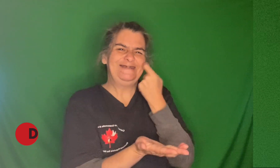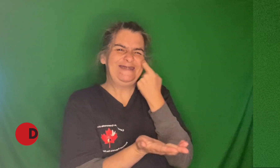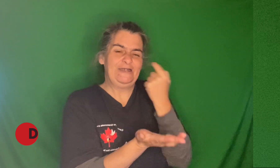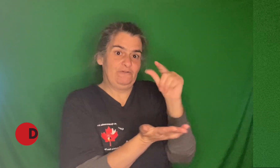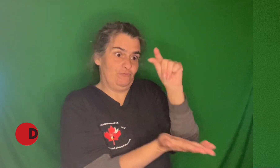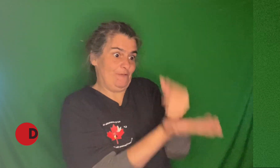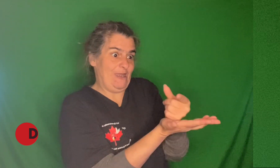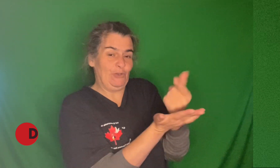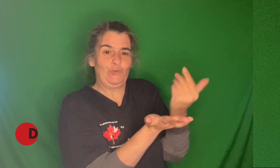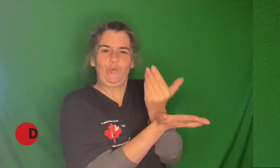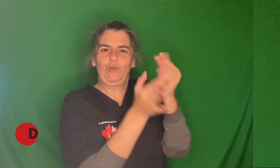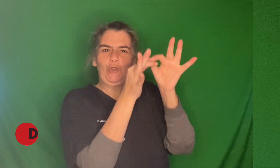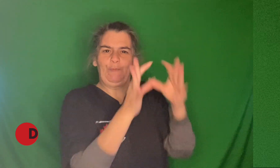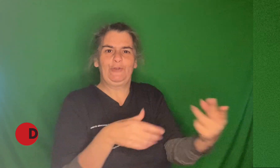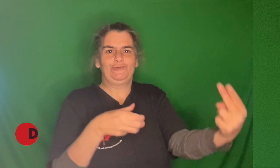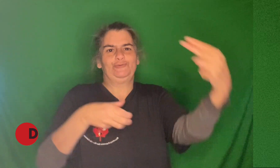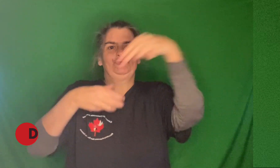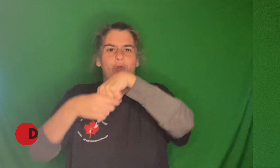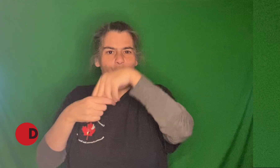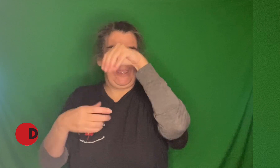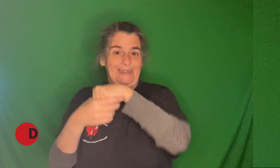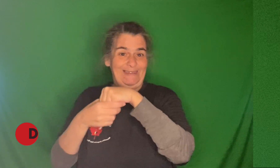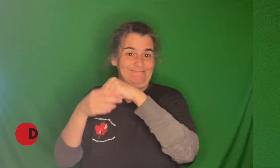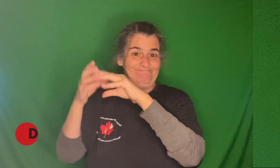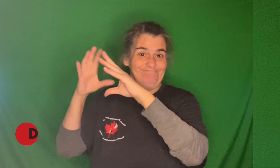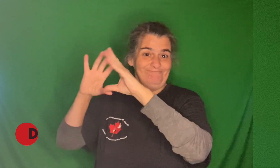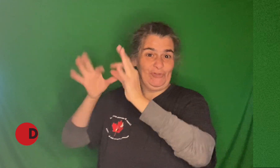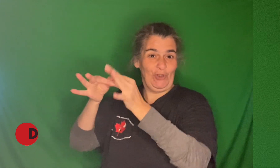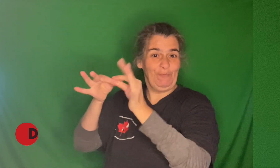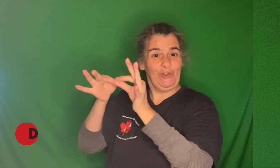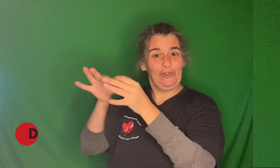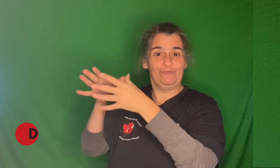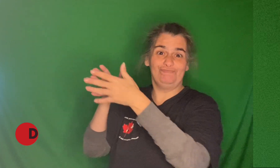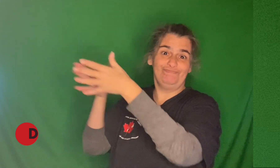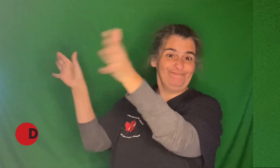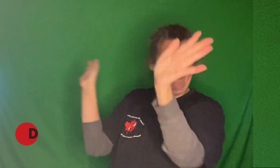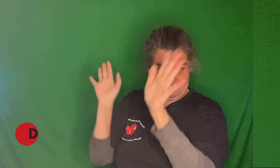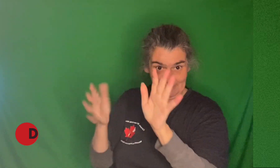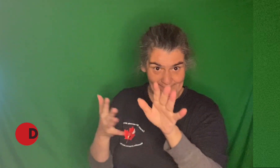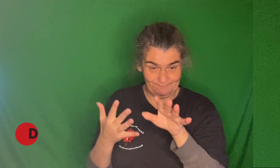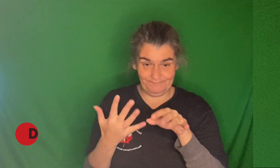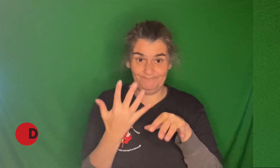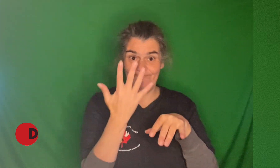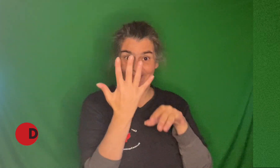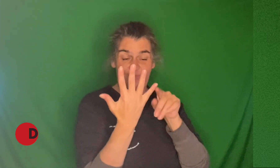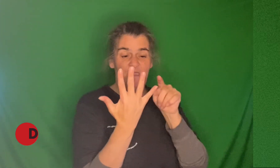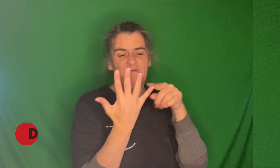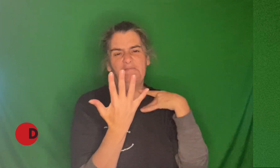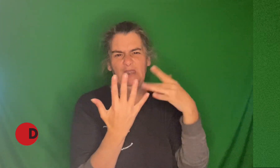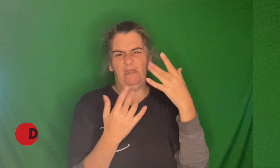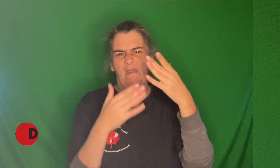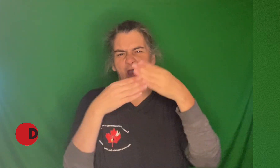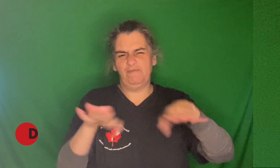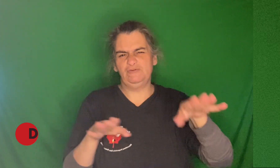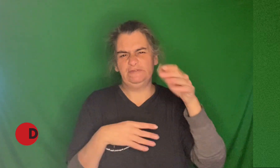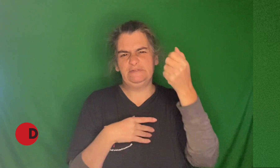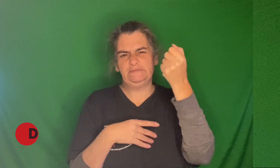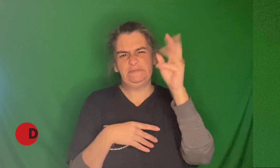at the numbers, if you look at 5 programs, each on average